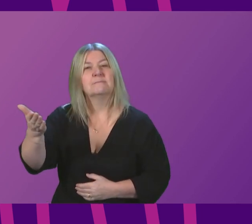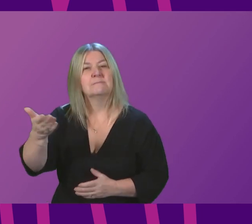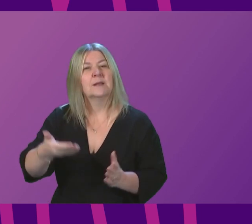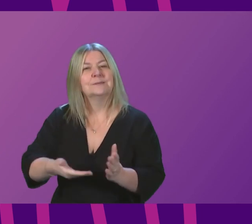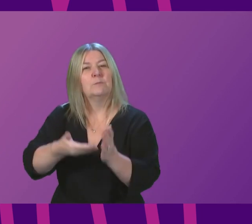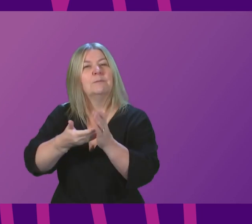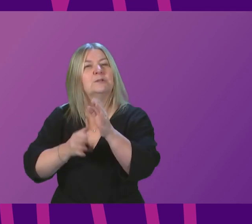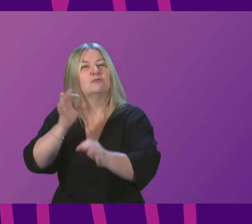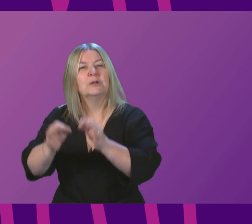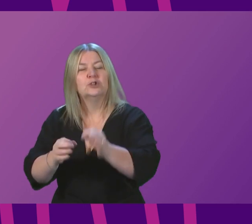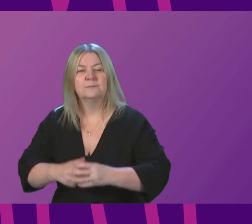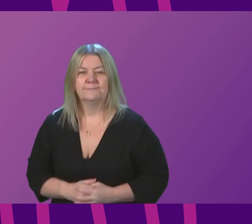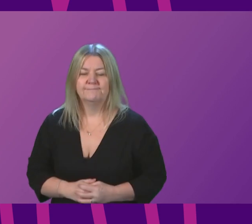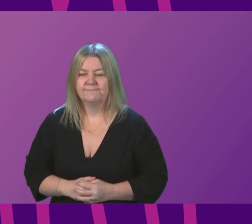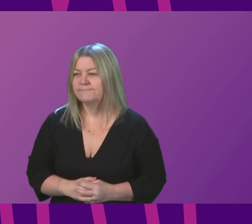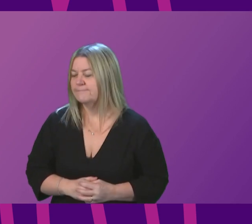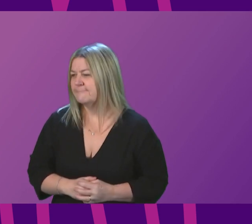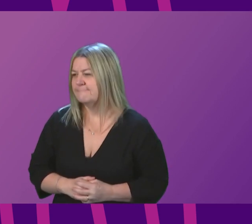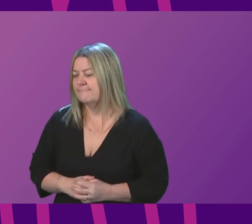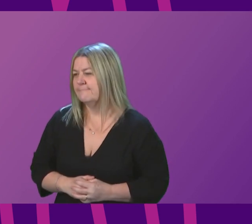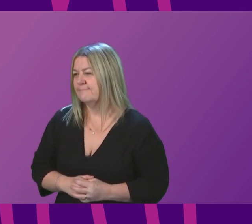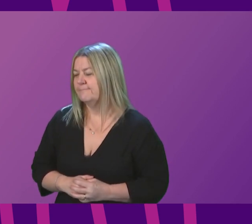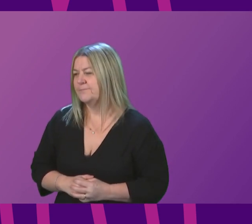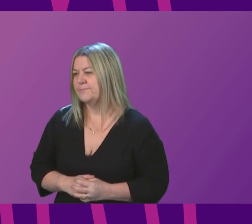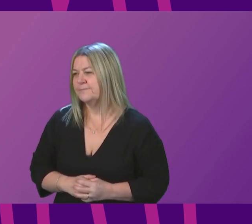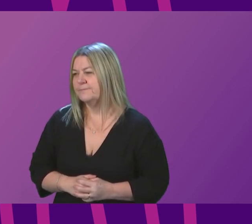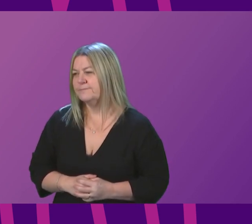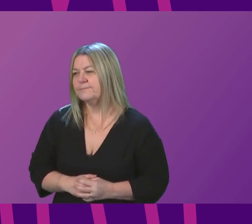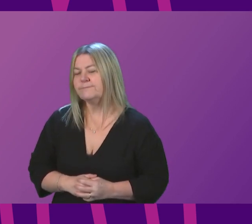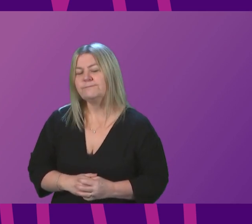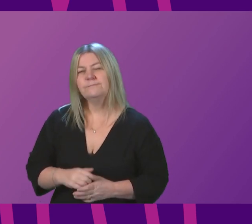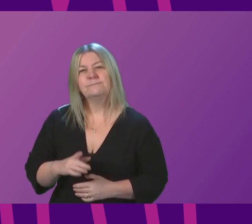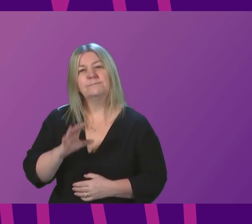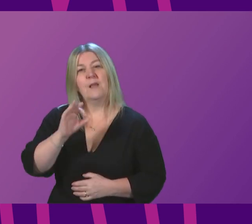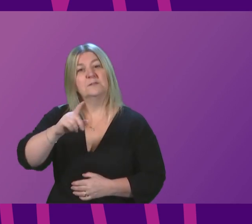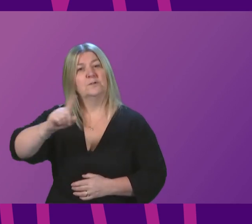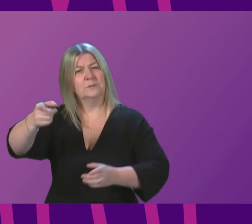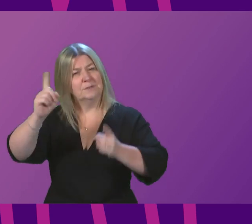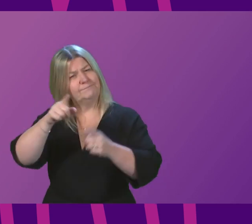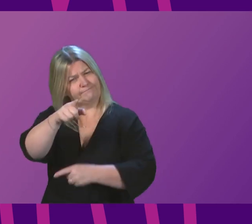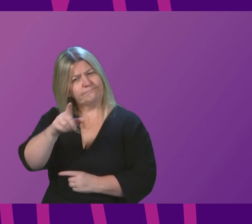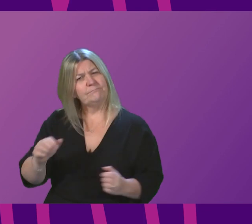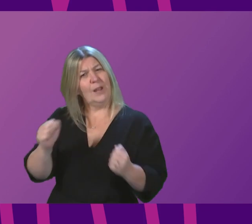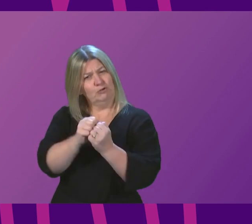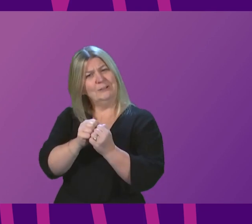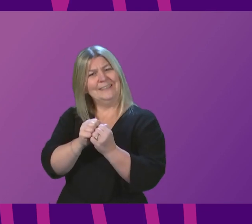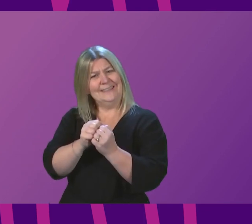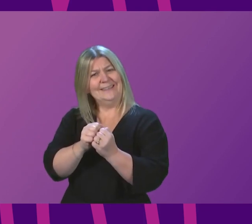Does the First Minister agree that the unmasked disdain that the UK Government has shown in